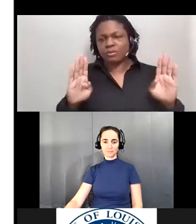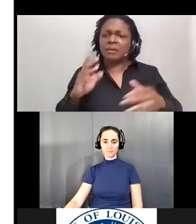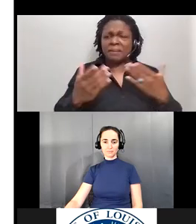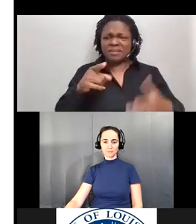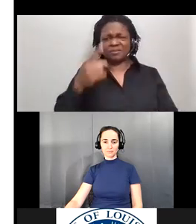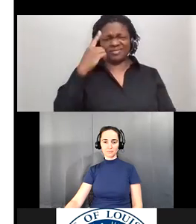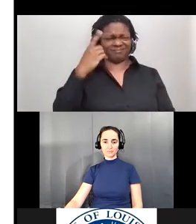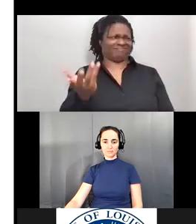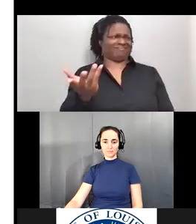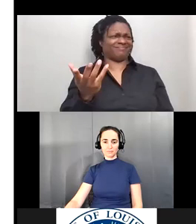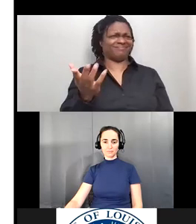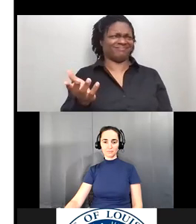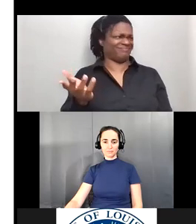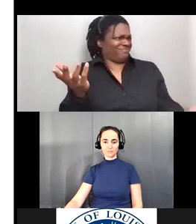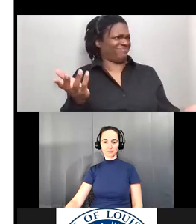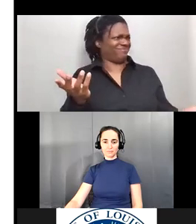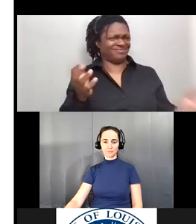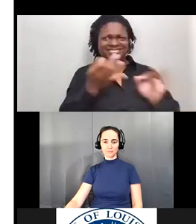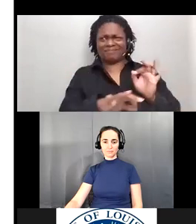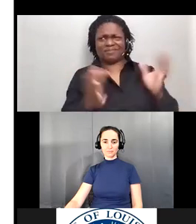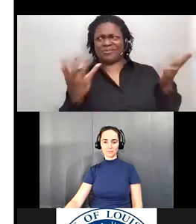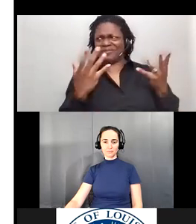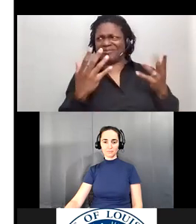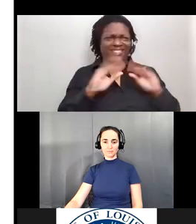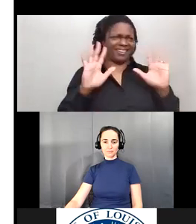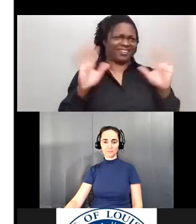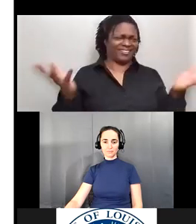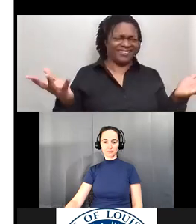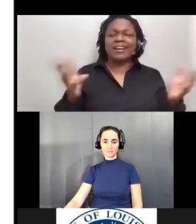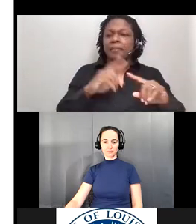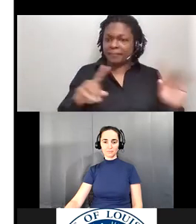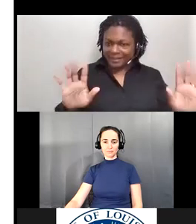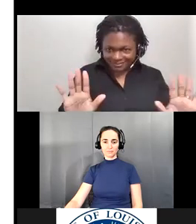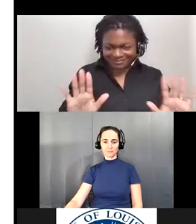to think and and and and know what to prepare for if you're an inner interacting with law